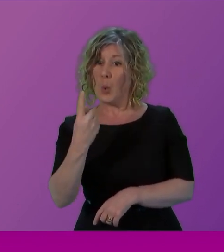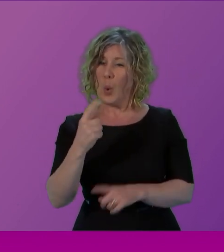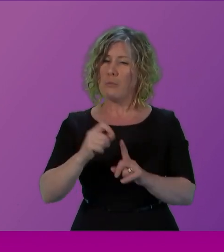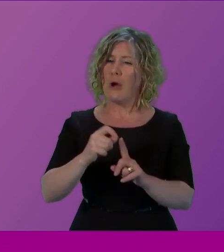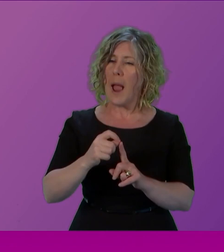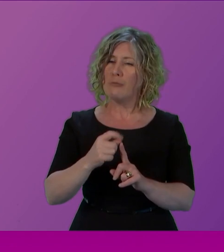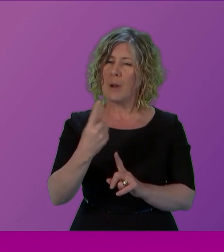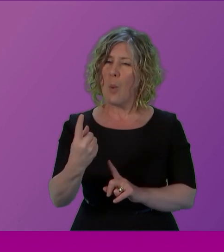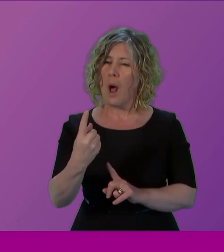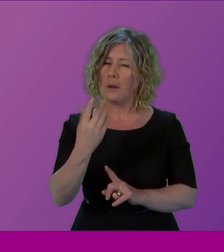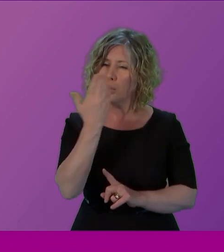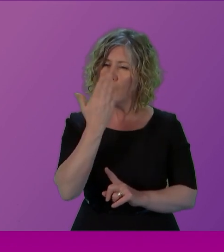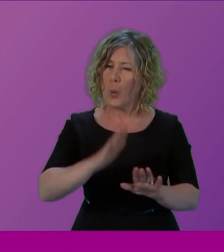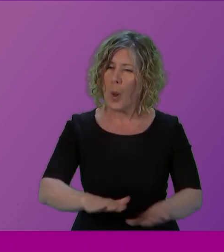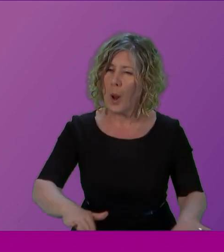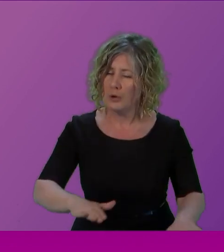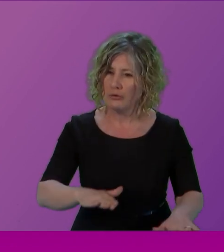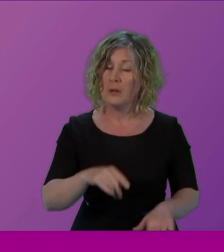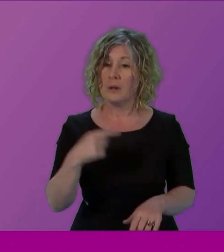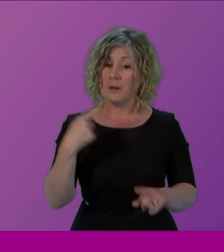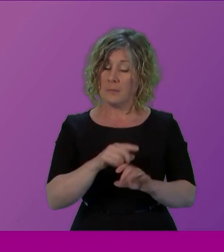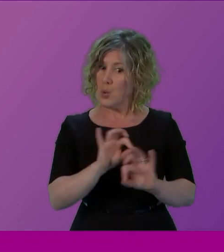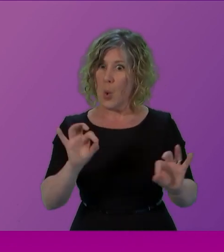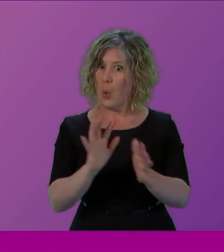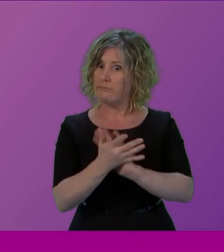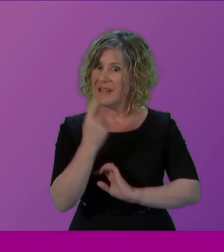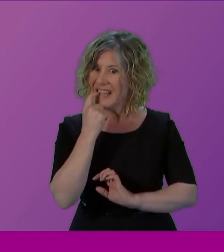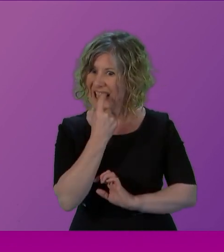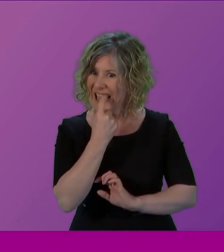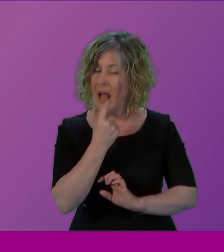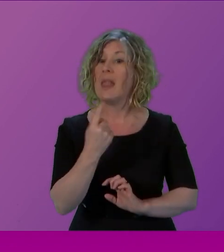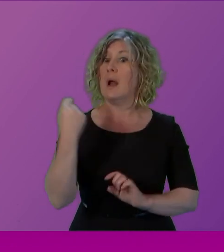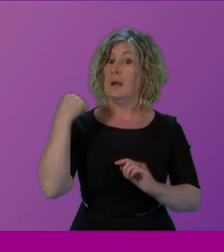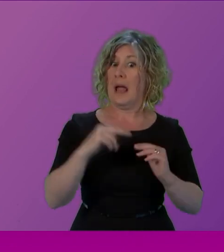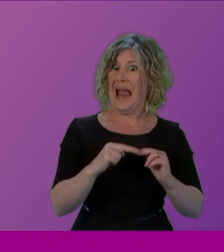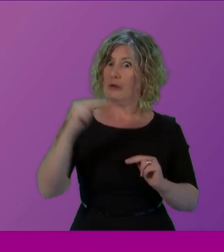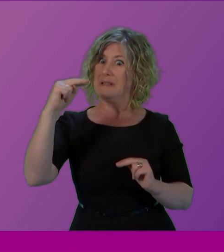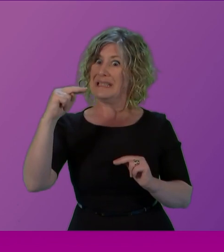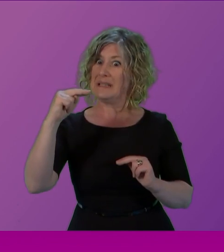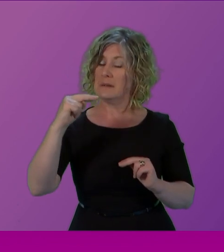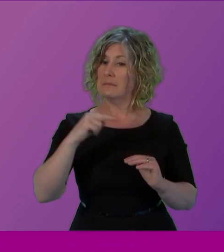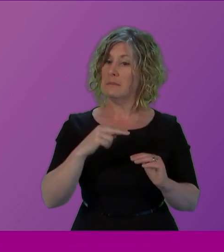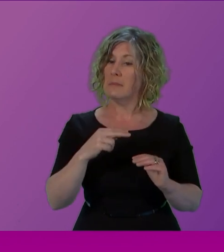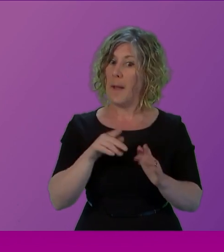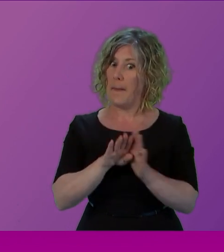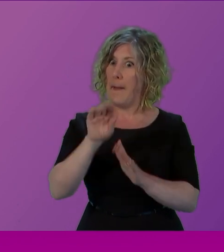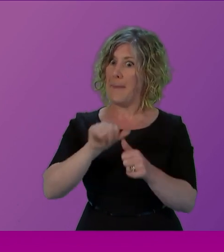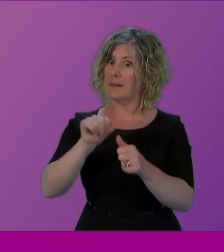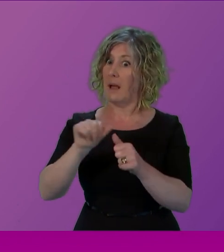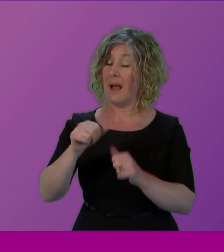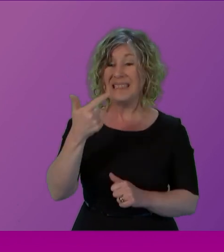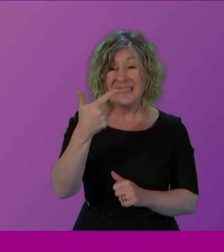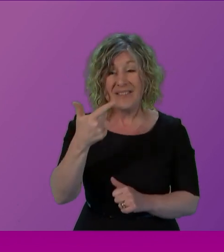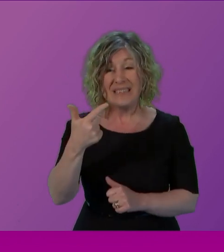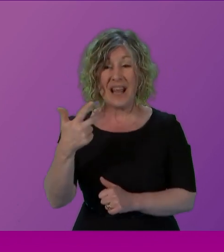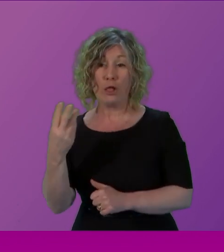In 2021-22, that figure had increased from 45 per cent to 73 per cent.